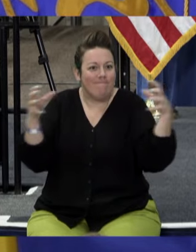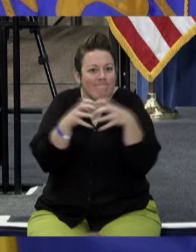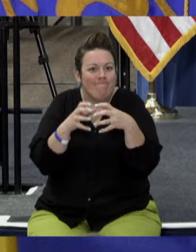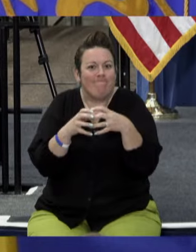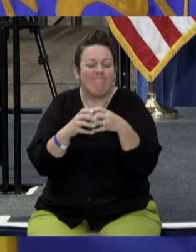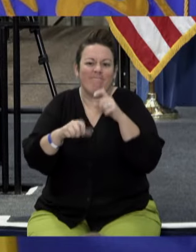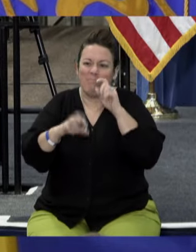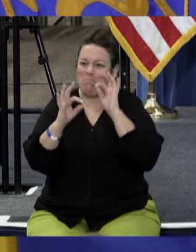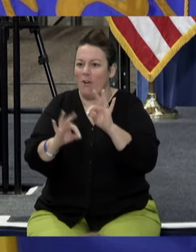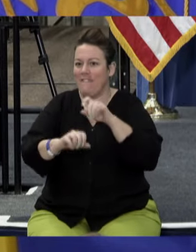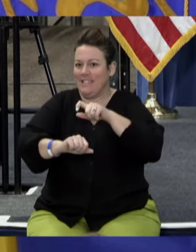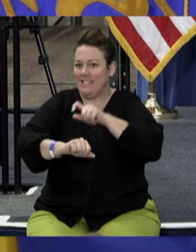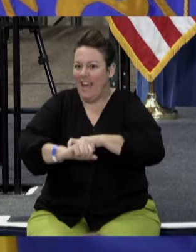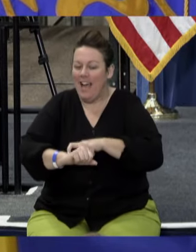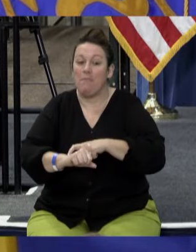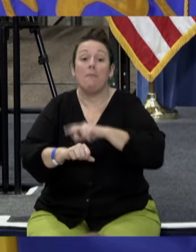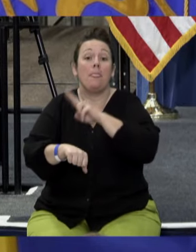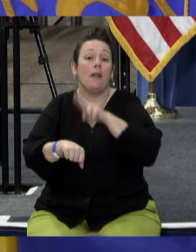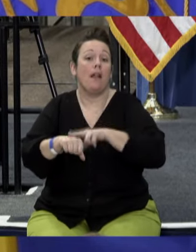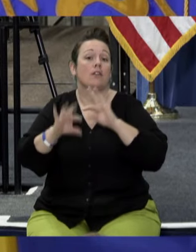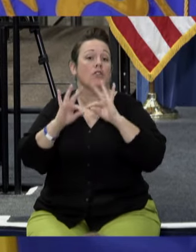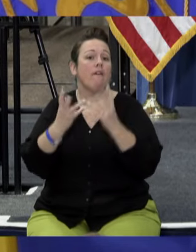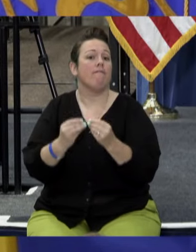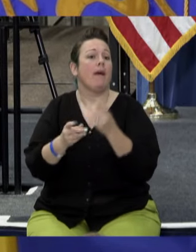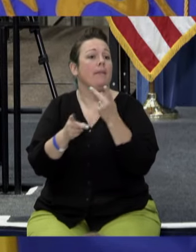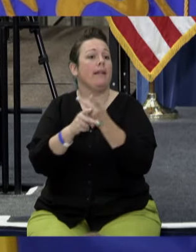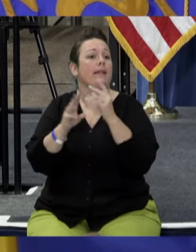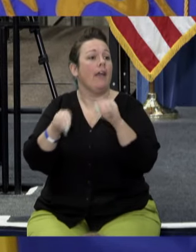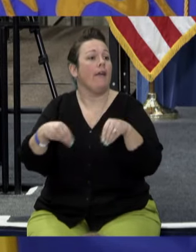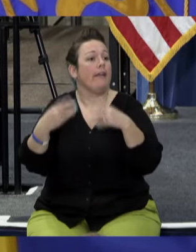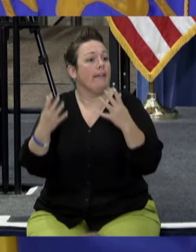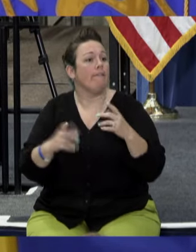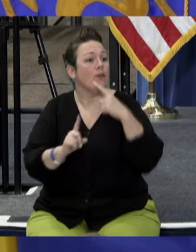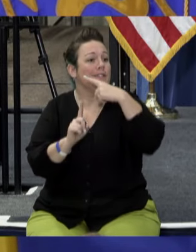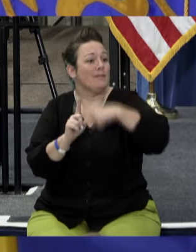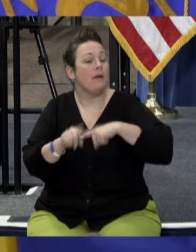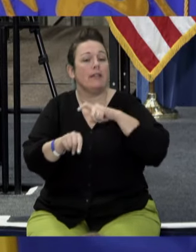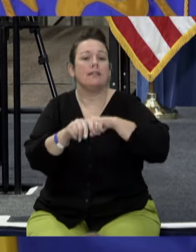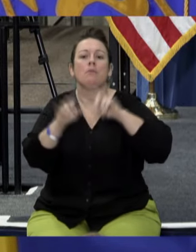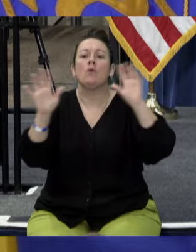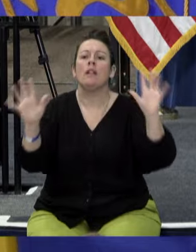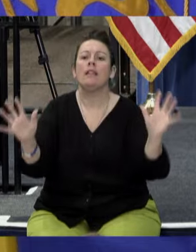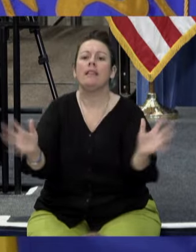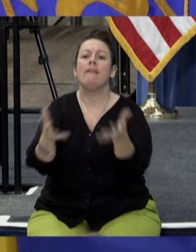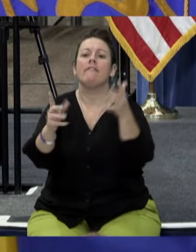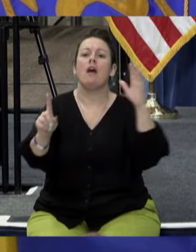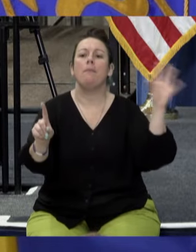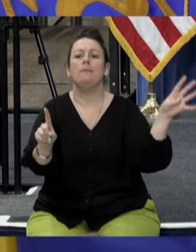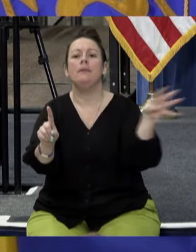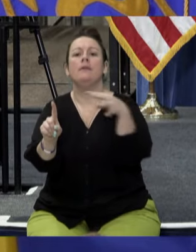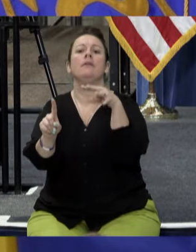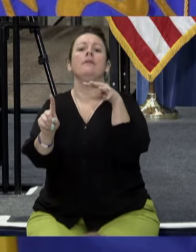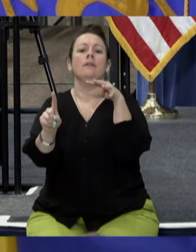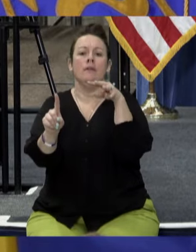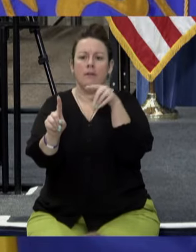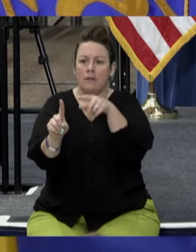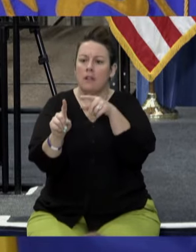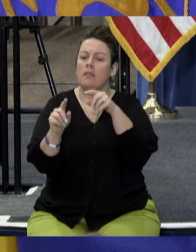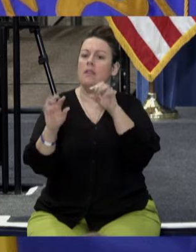National Family Caregivers Month is a time to lift up an important -- the important and often